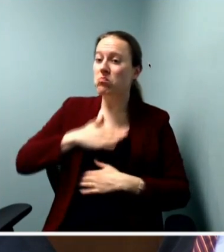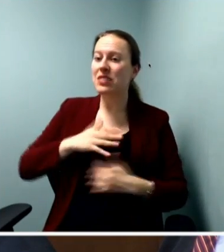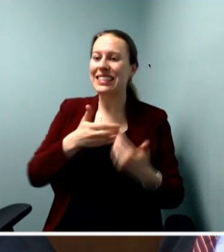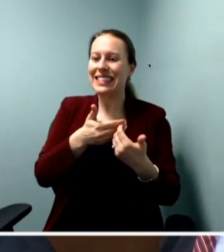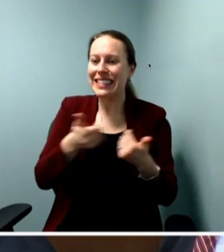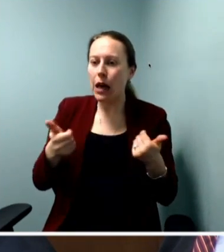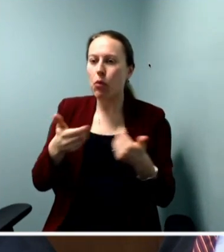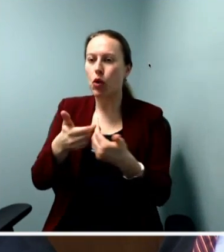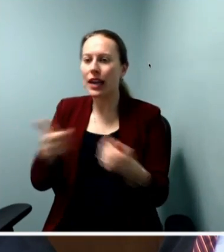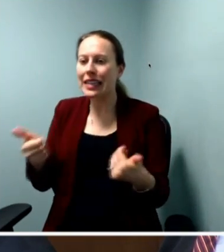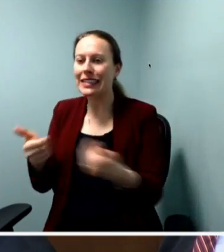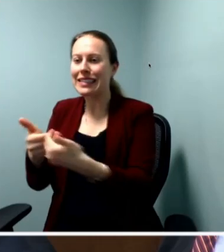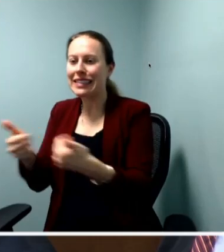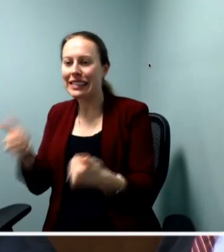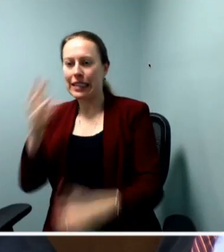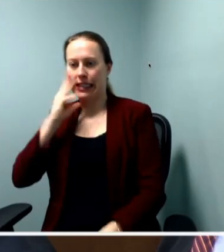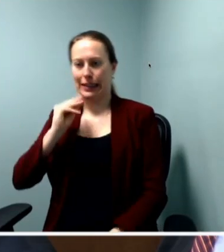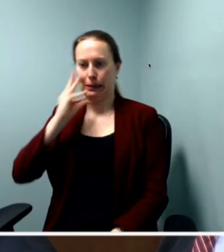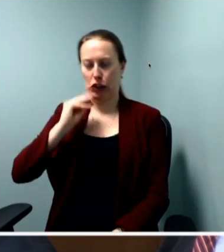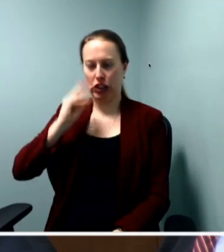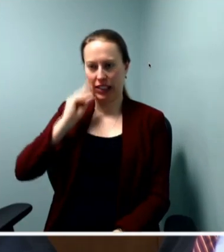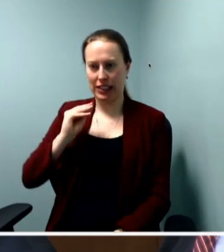But what they had hoped for, is that the Flynn could find ways